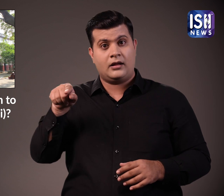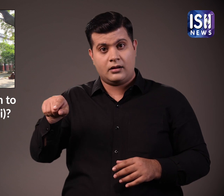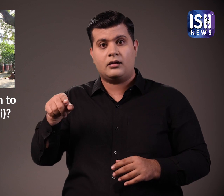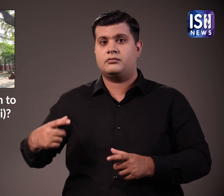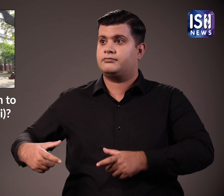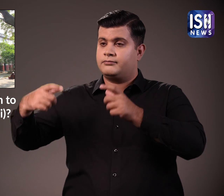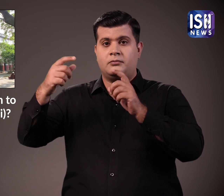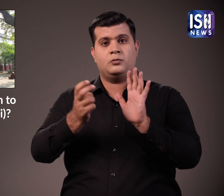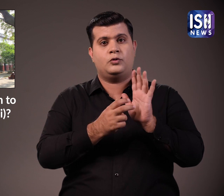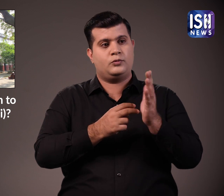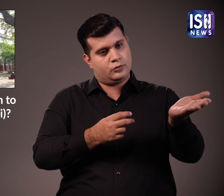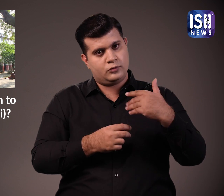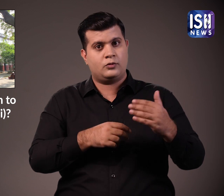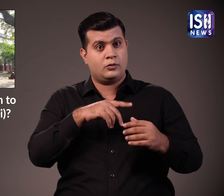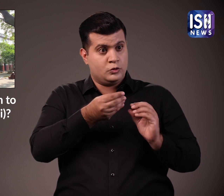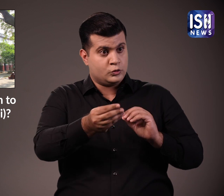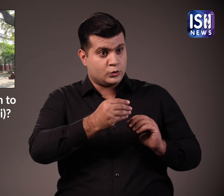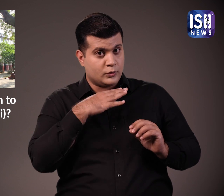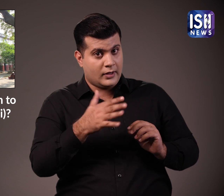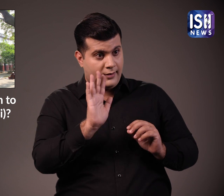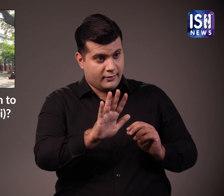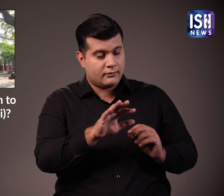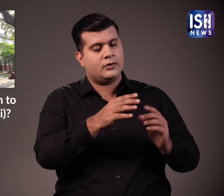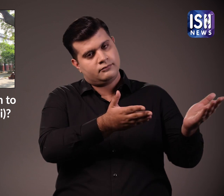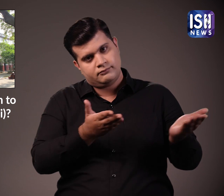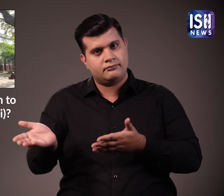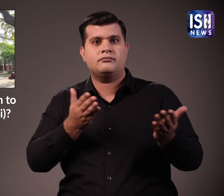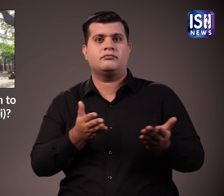Those nearing death are permitted to book rooms in Mukti Bhavan.